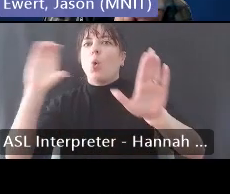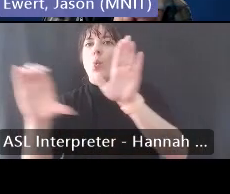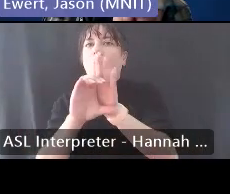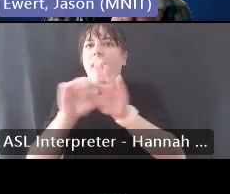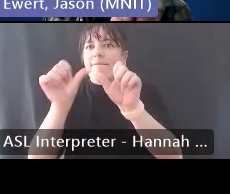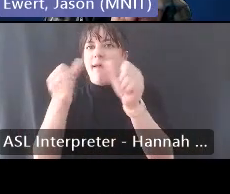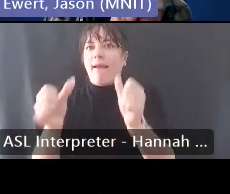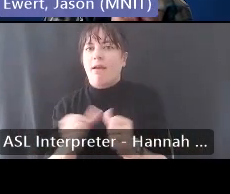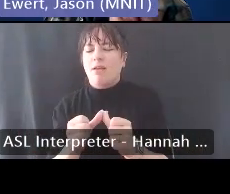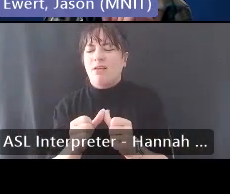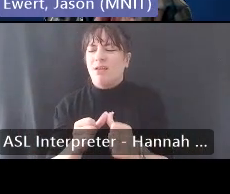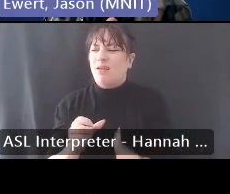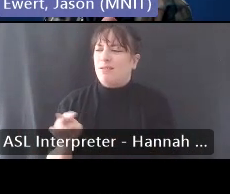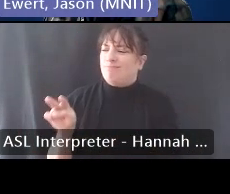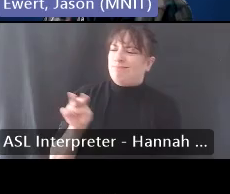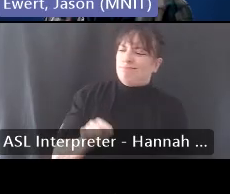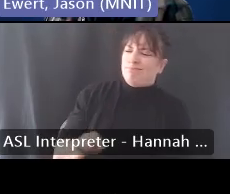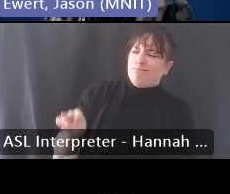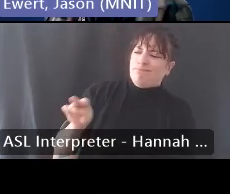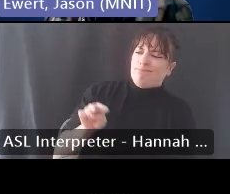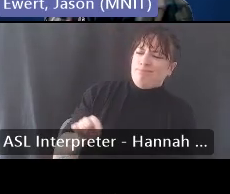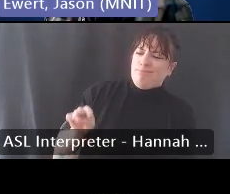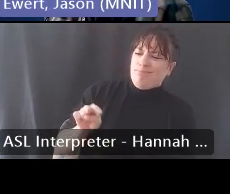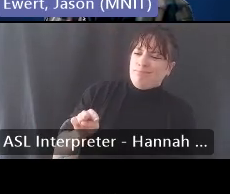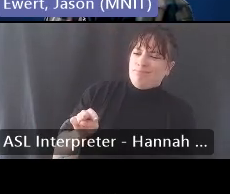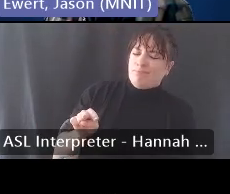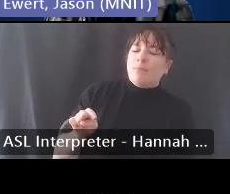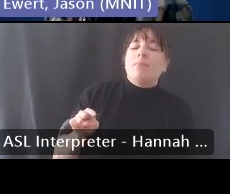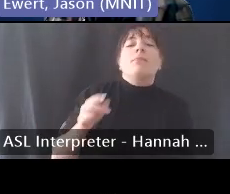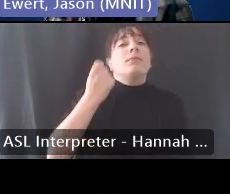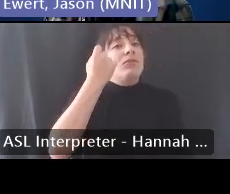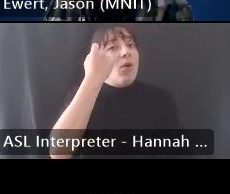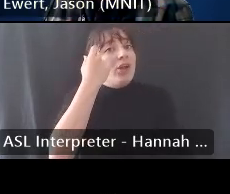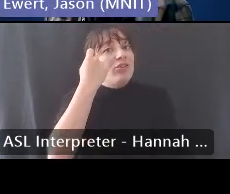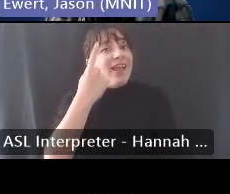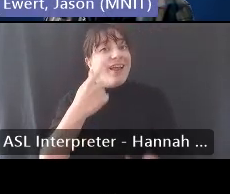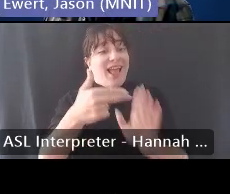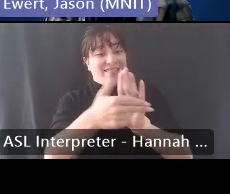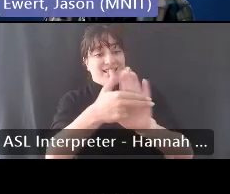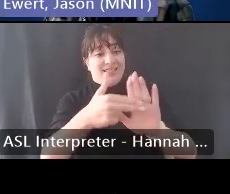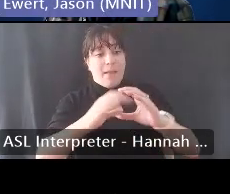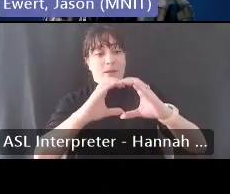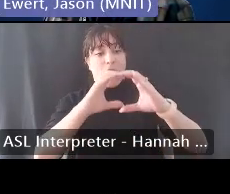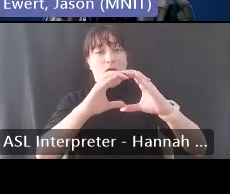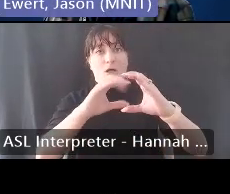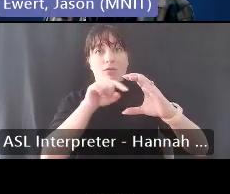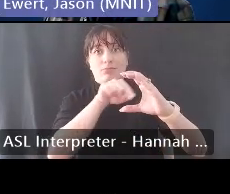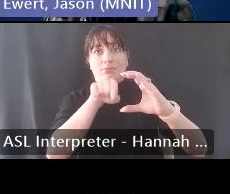And it's decided that because there's no text in the label, it's two numbers with a greater than.